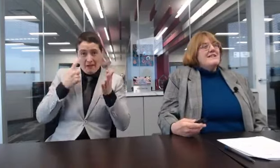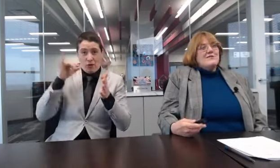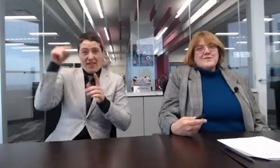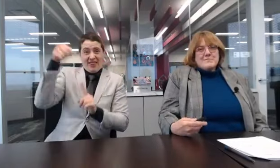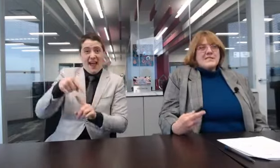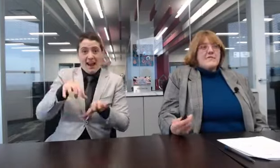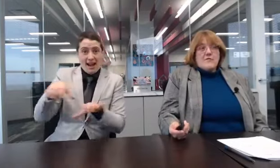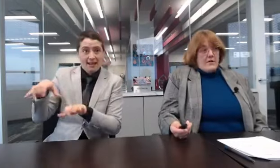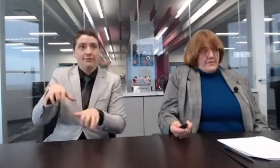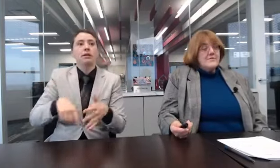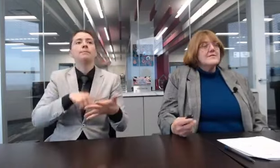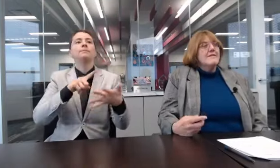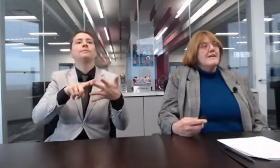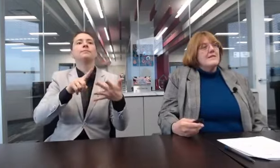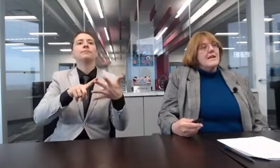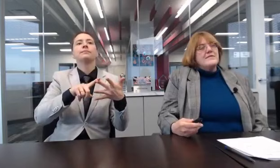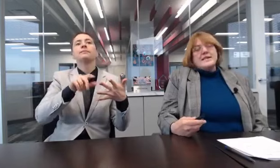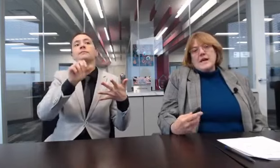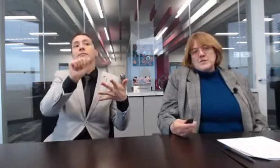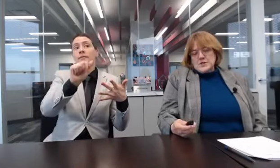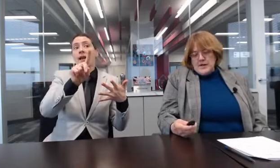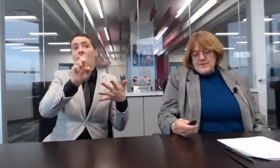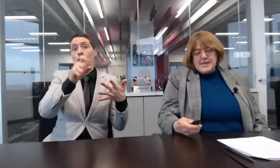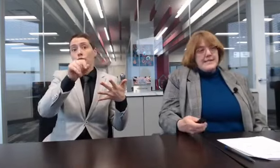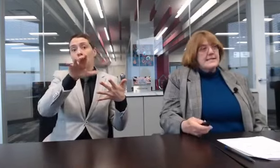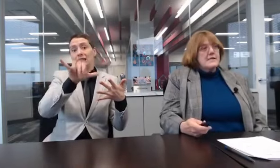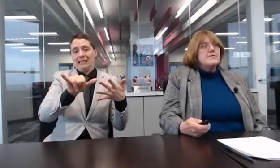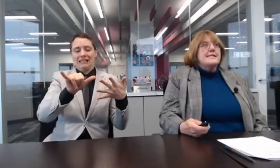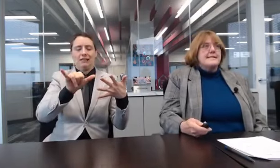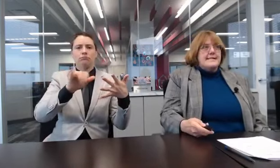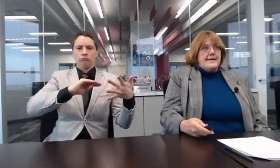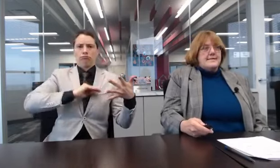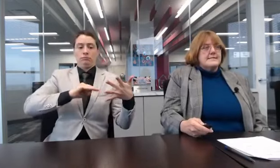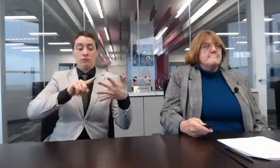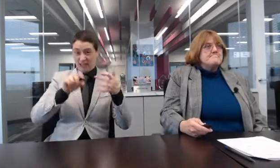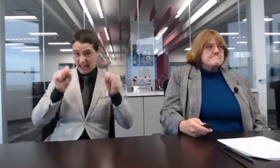not hurt themself or others? And then how much time do they need to complete the task?